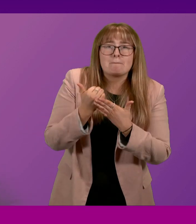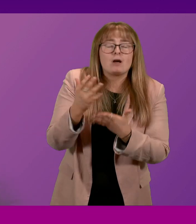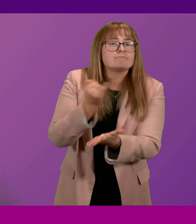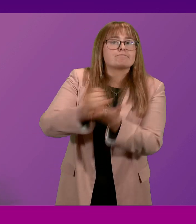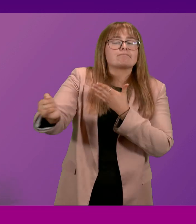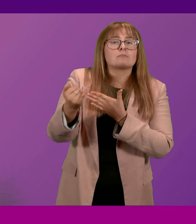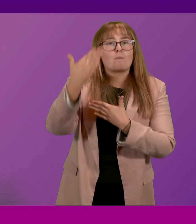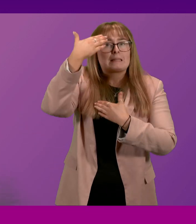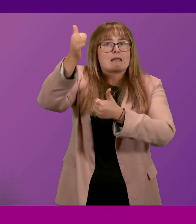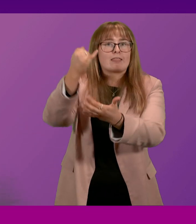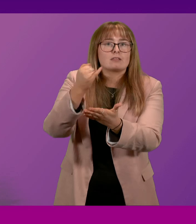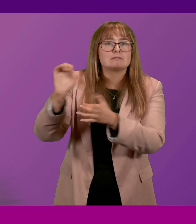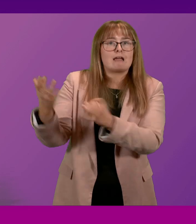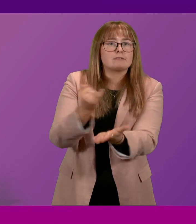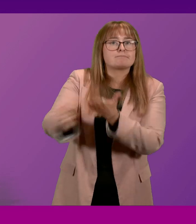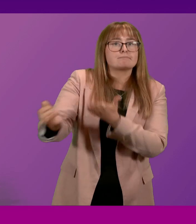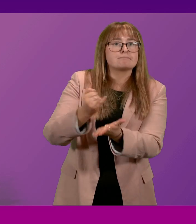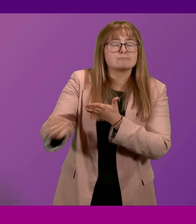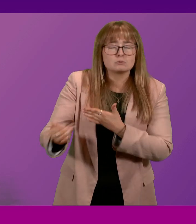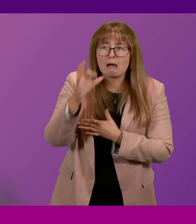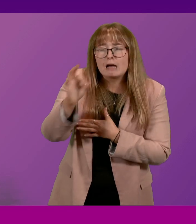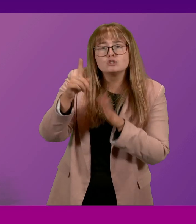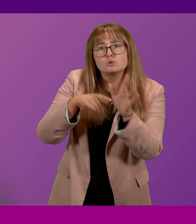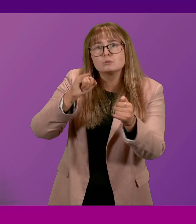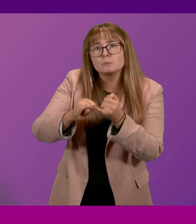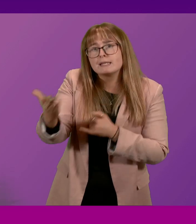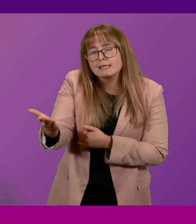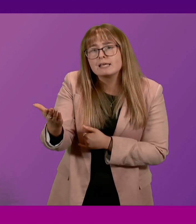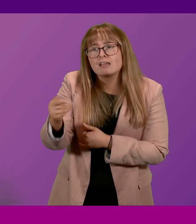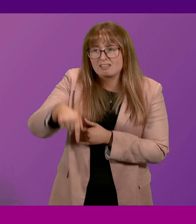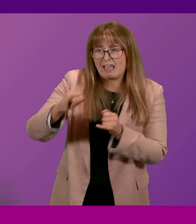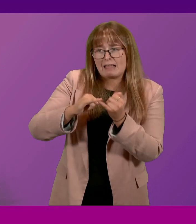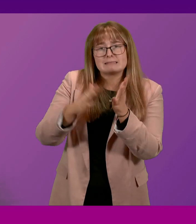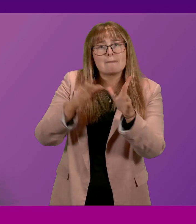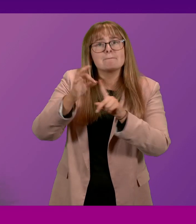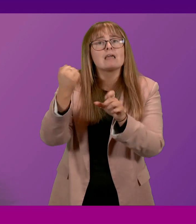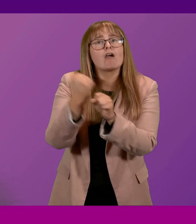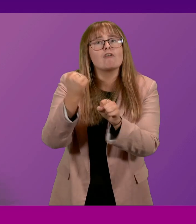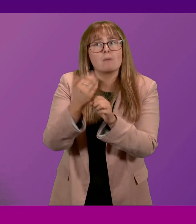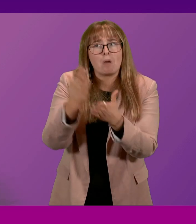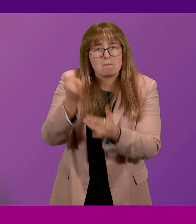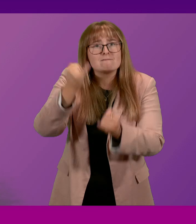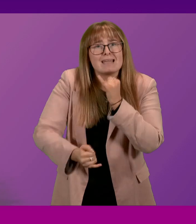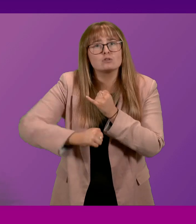mental health services. I ask John Swinney, why is this SNP Government failing Scotland’s children?